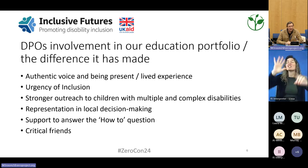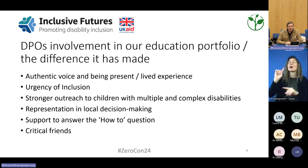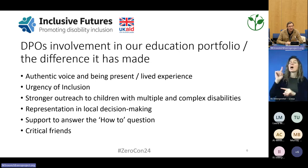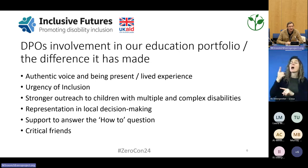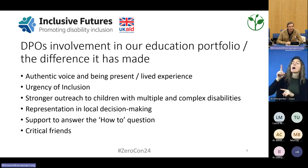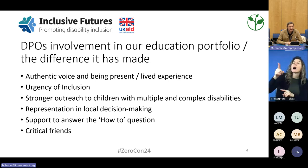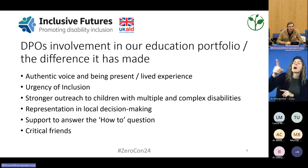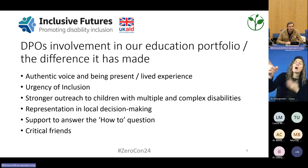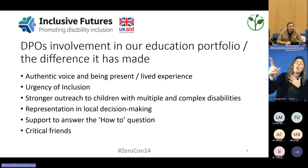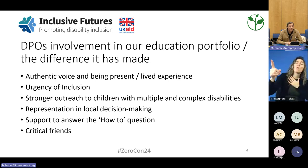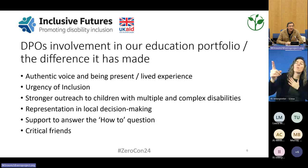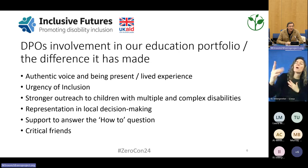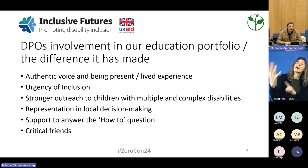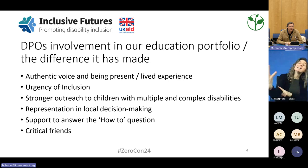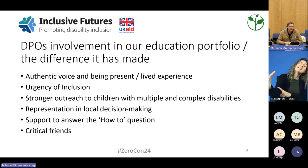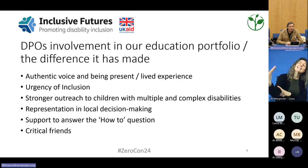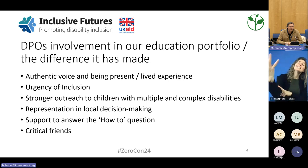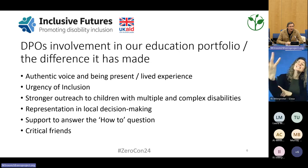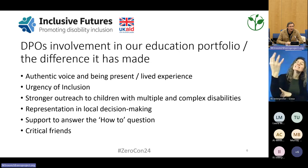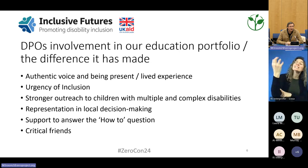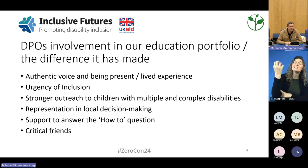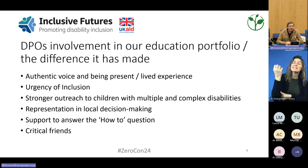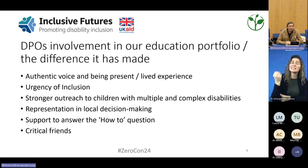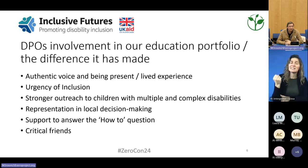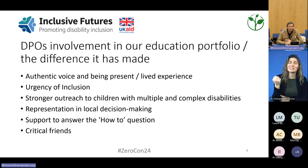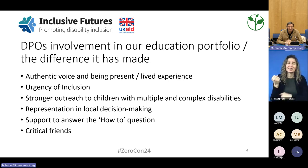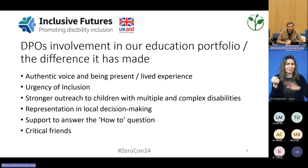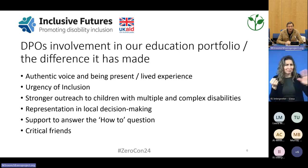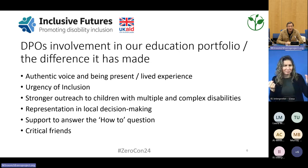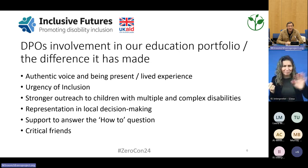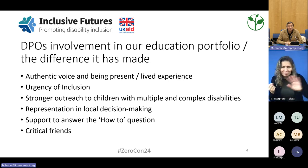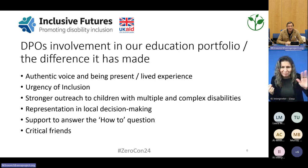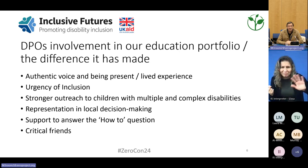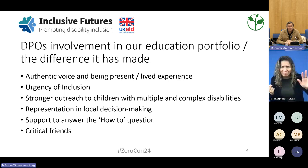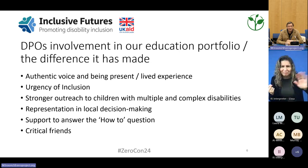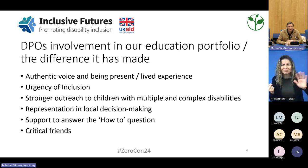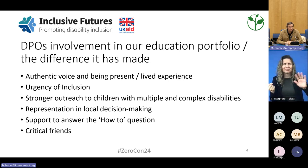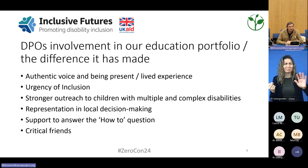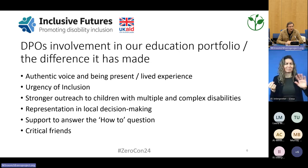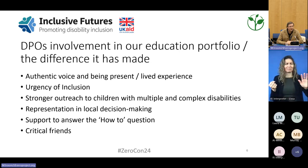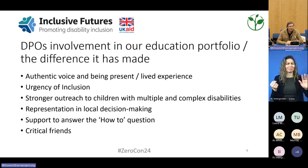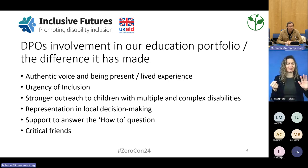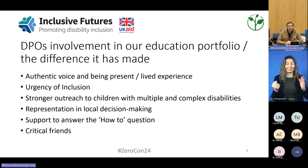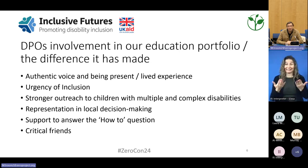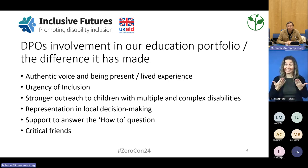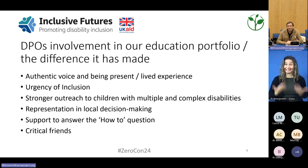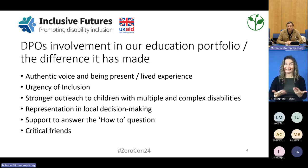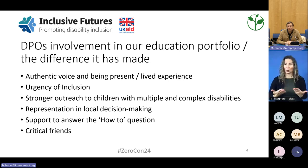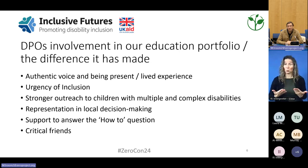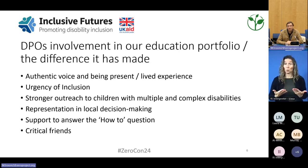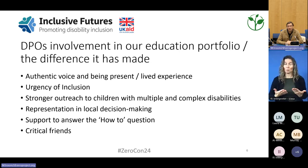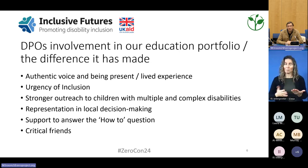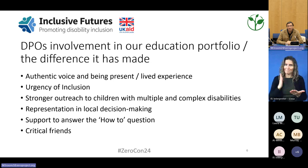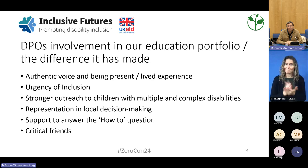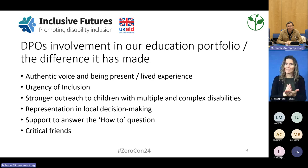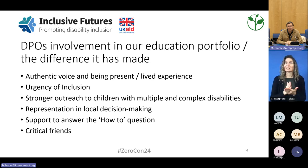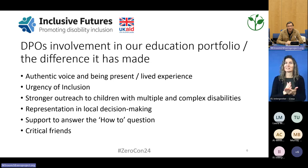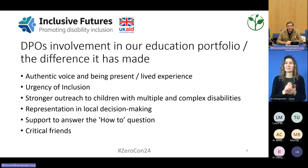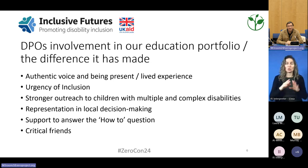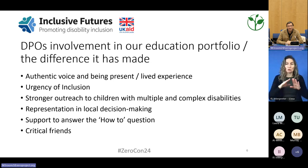else in the education sector. There is an urgency, it's about including children with disabilities